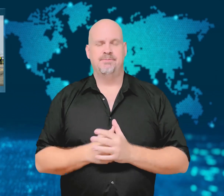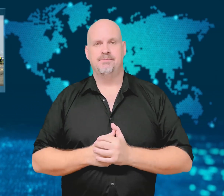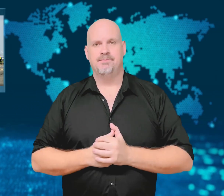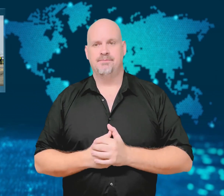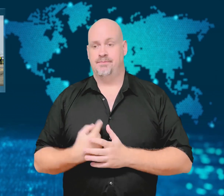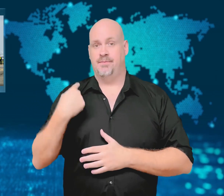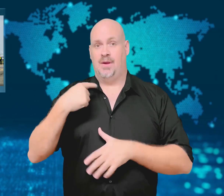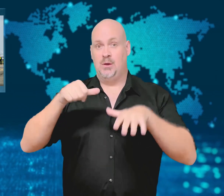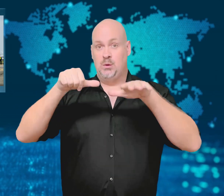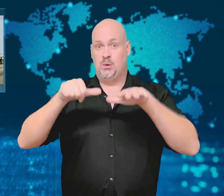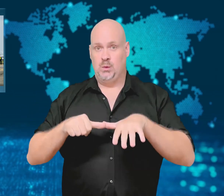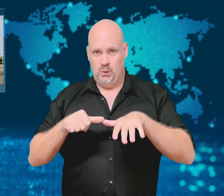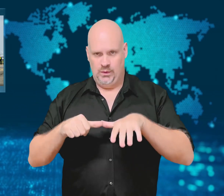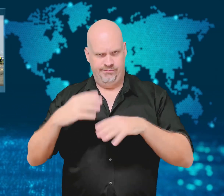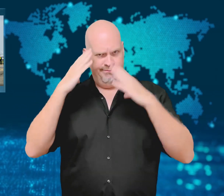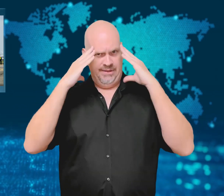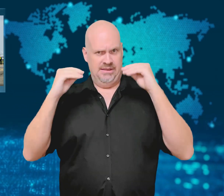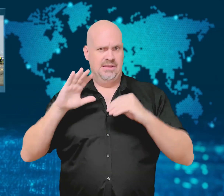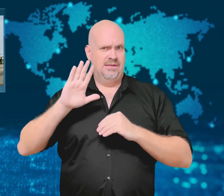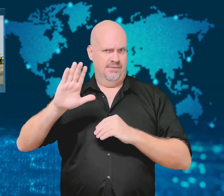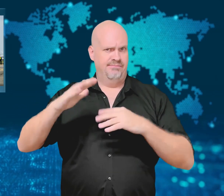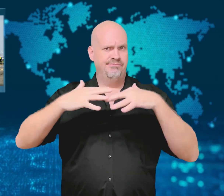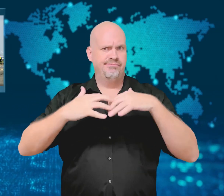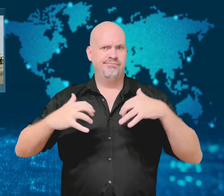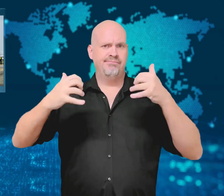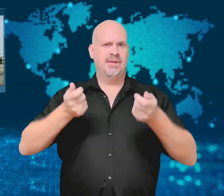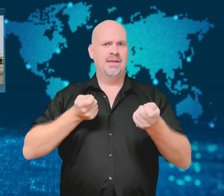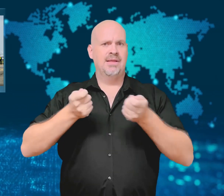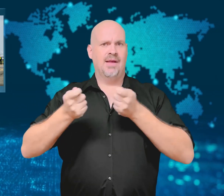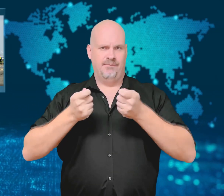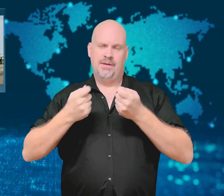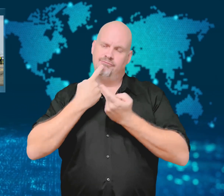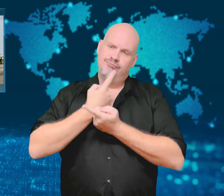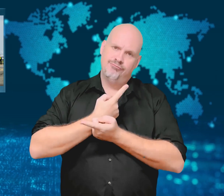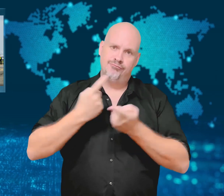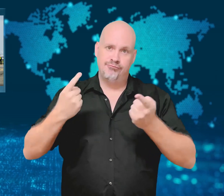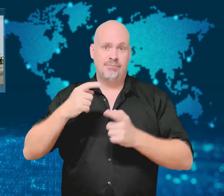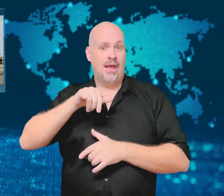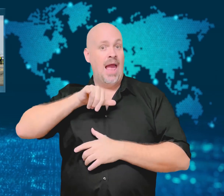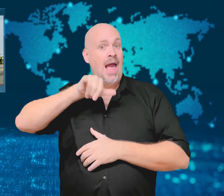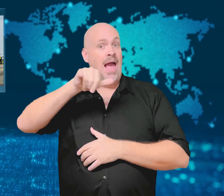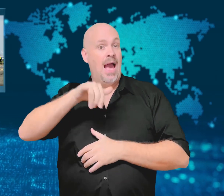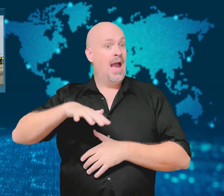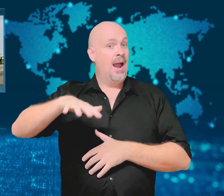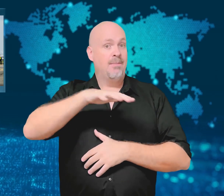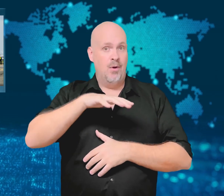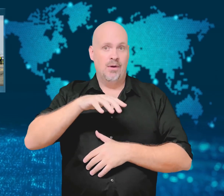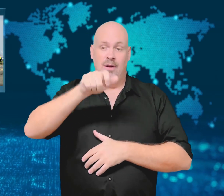the airport emission-free by 2030. In June, the Dutch government